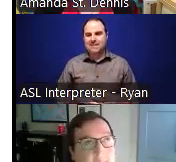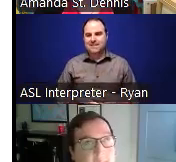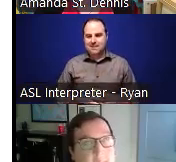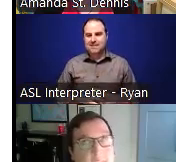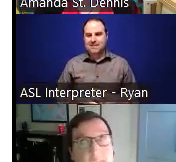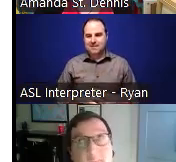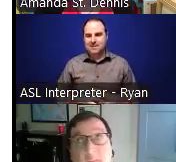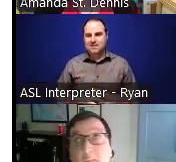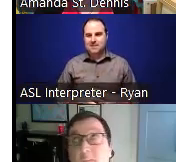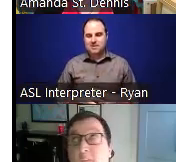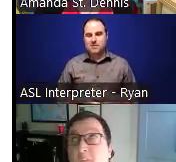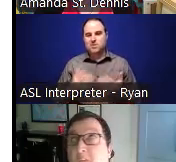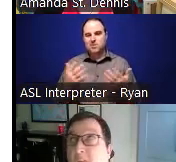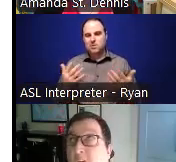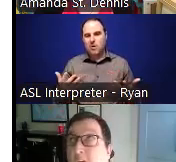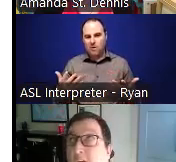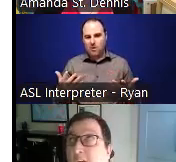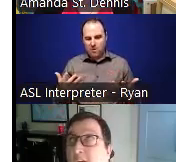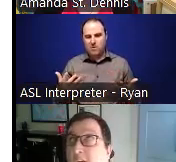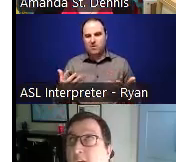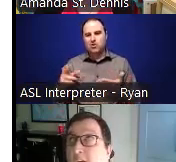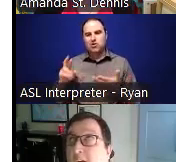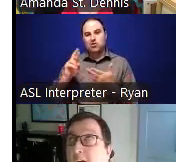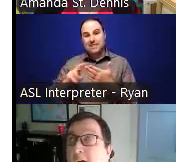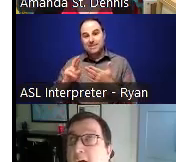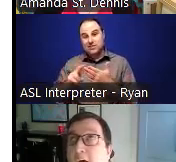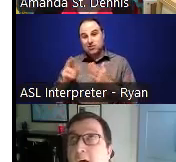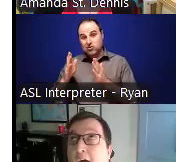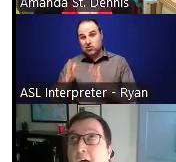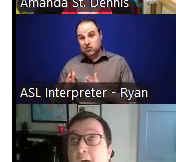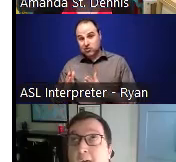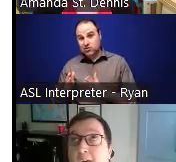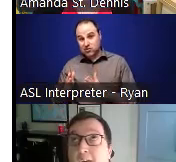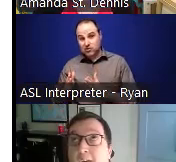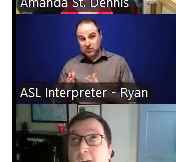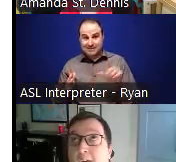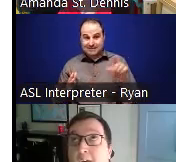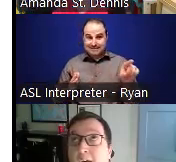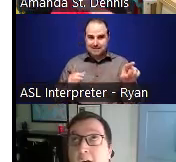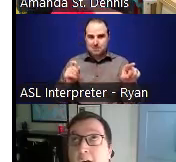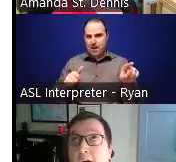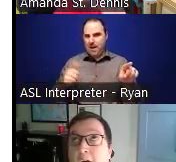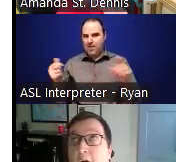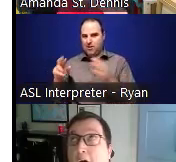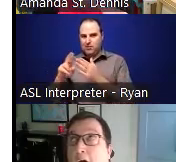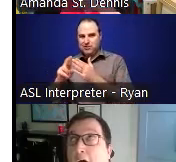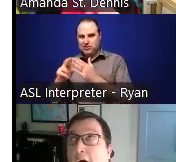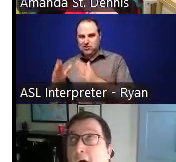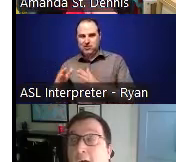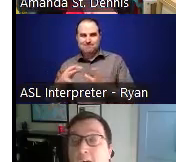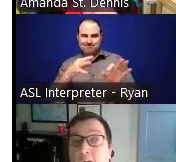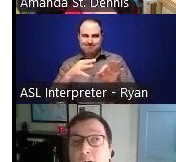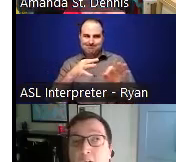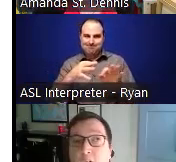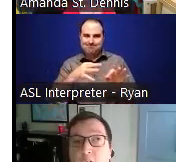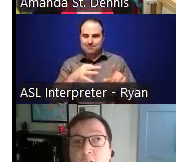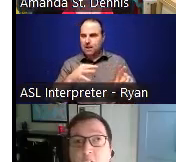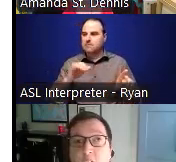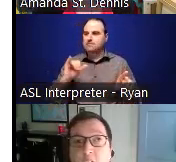researchers to see research deadlines differently. Linda Nguyen: Absolutely, and then for example,